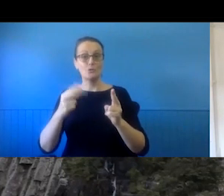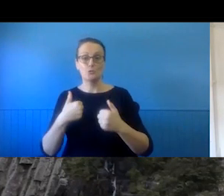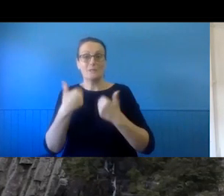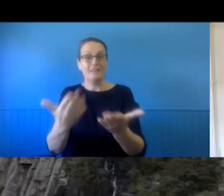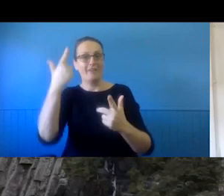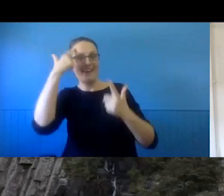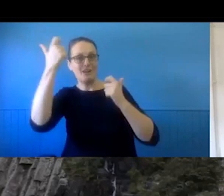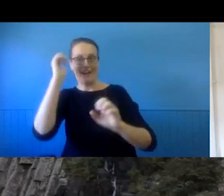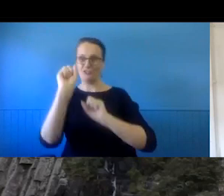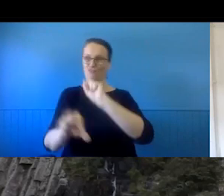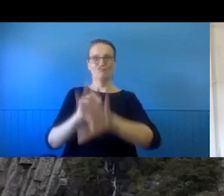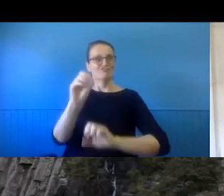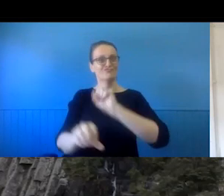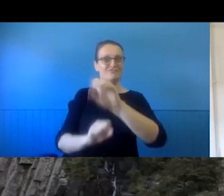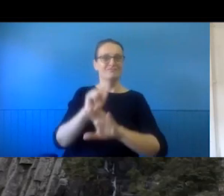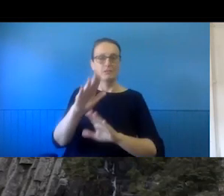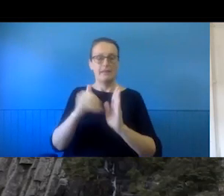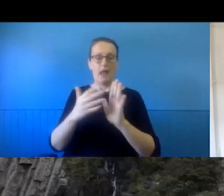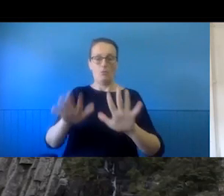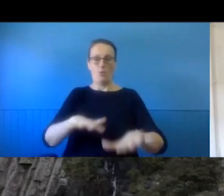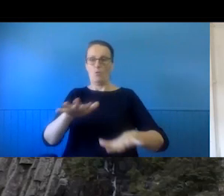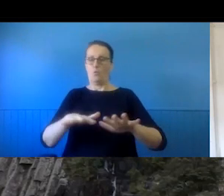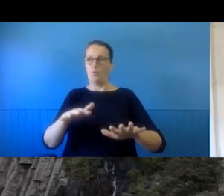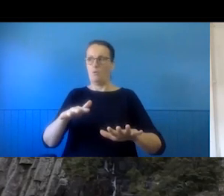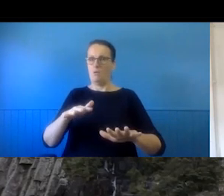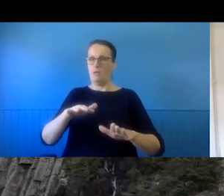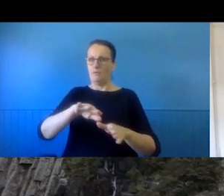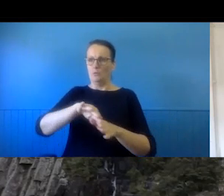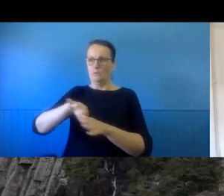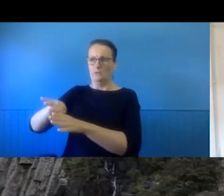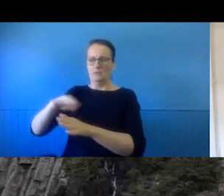What's it like to play outside of your typecast character? That's what